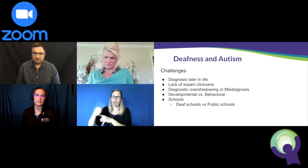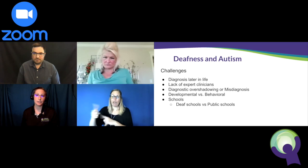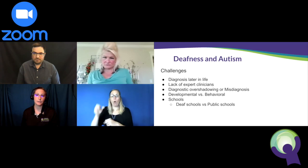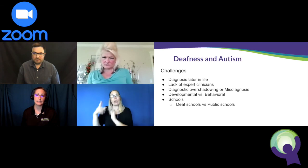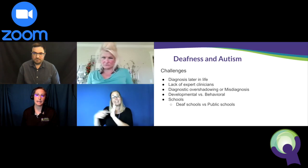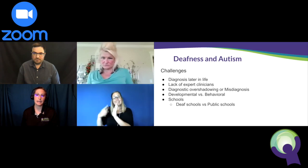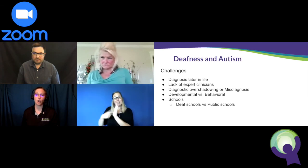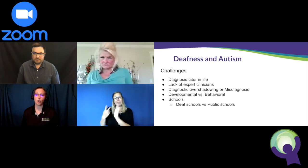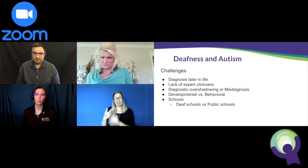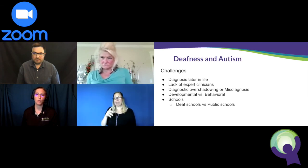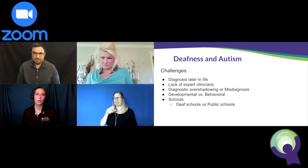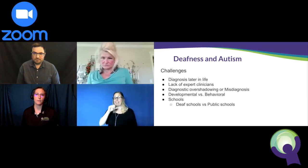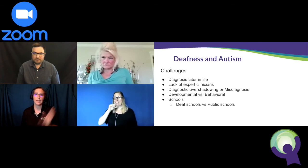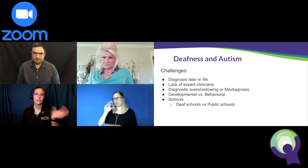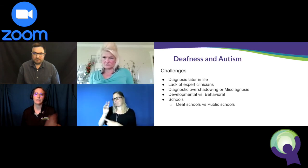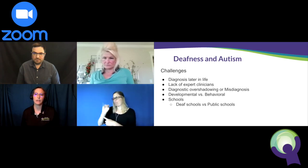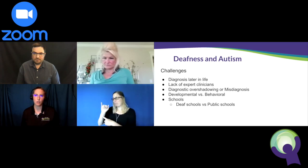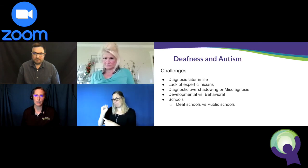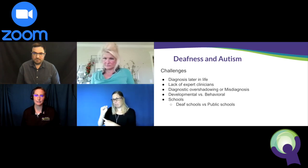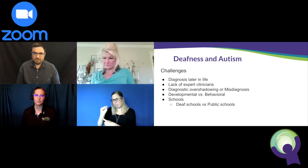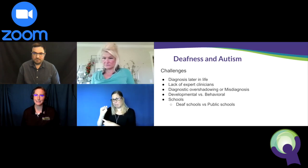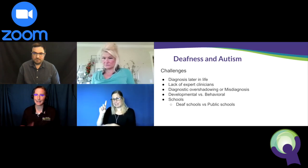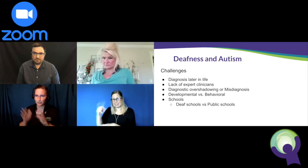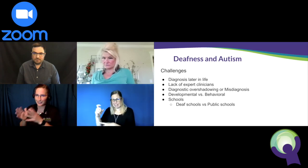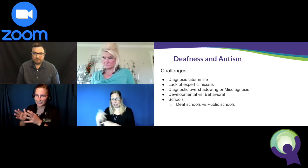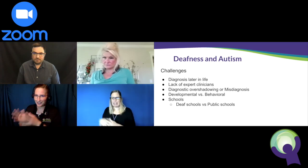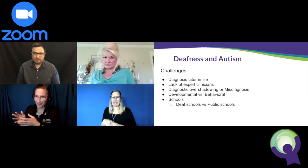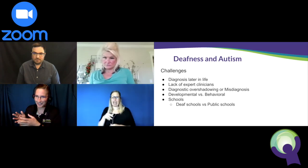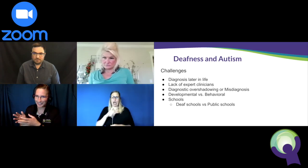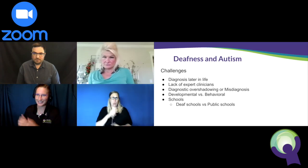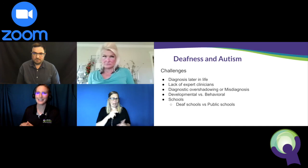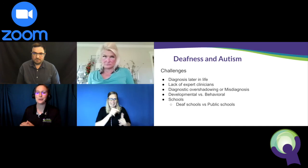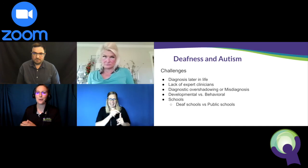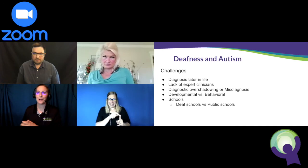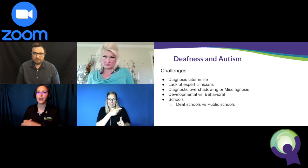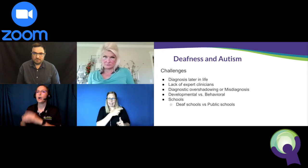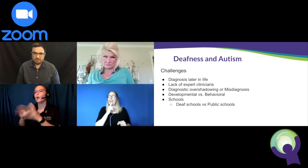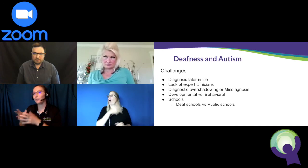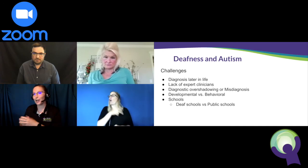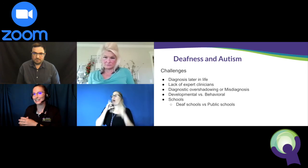said, "oh well, they have a hearing loss" when is actually they're autistic or "Oh, they're autistic: